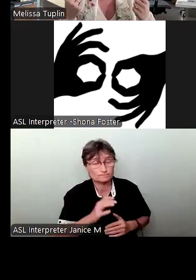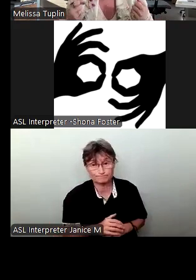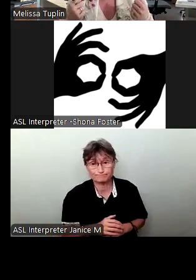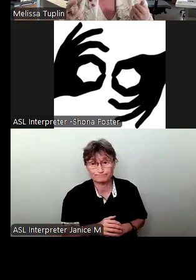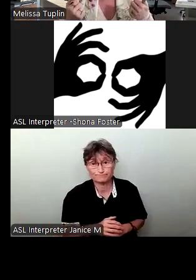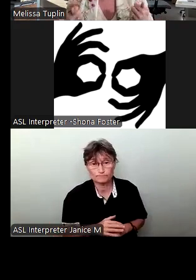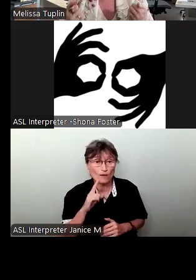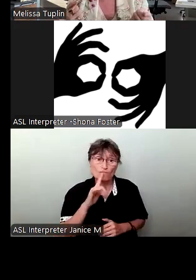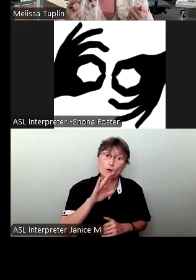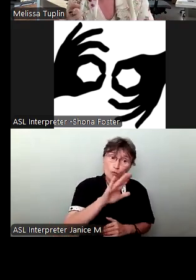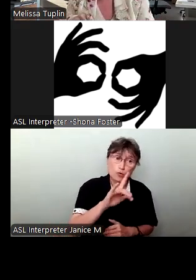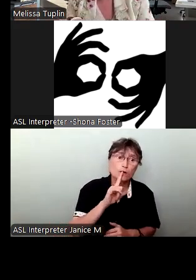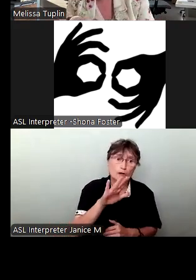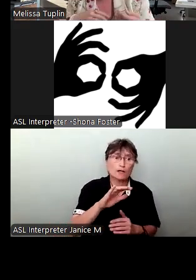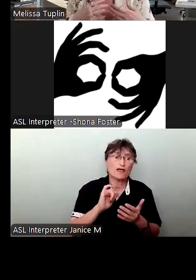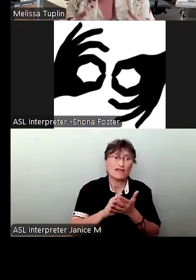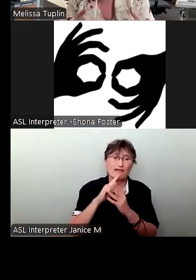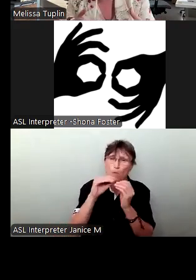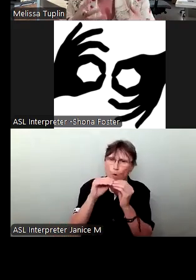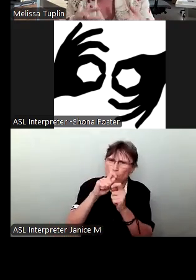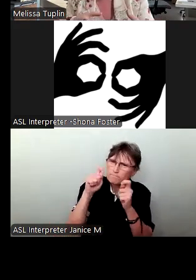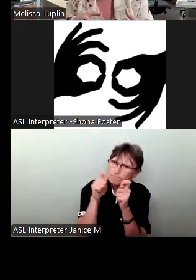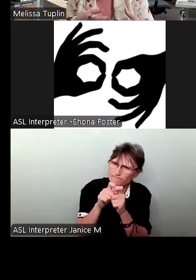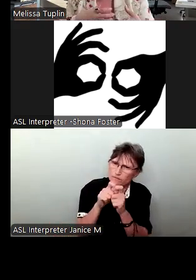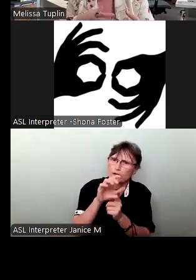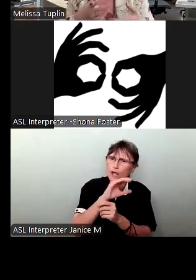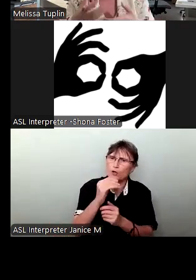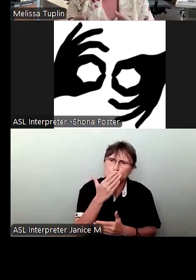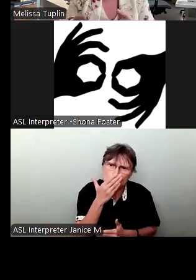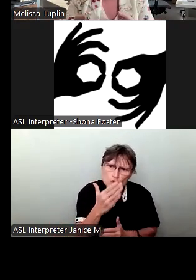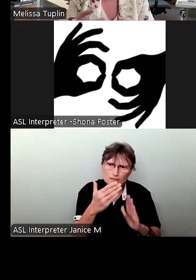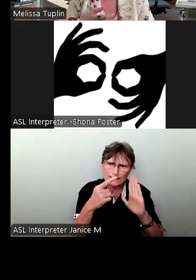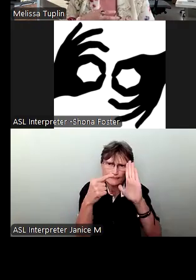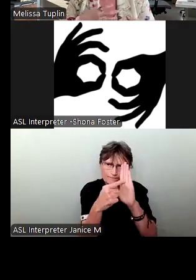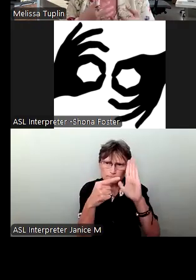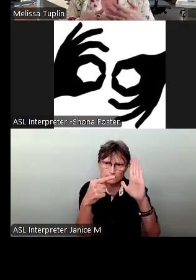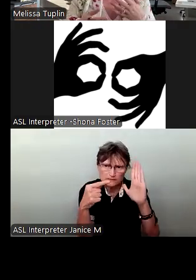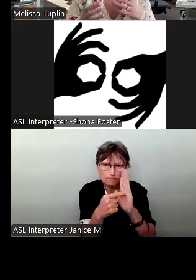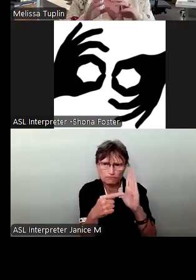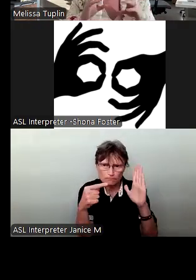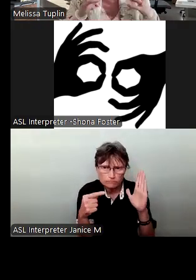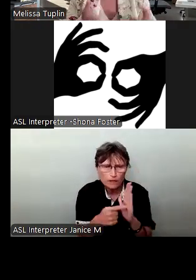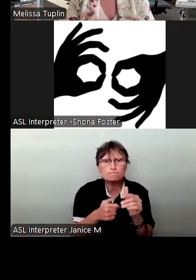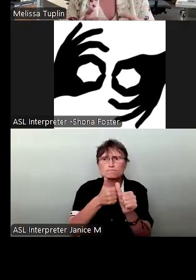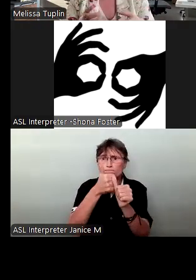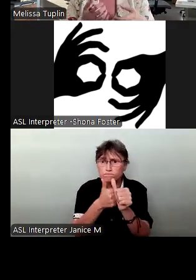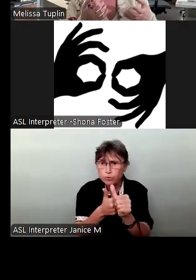steward three really, really specific thoughtful examples, and each section will go much further in